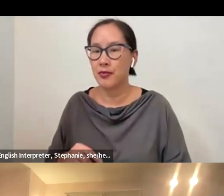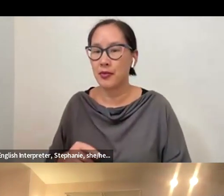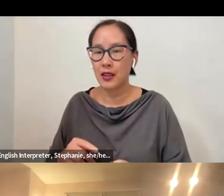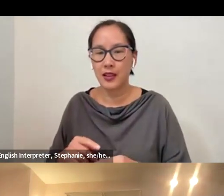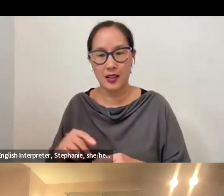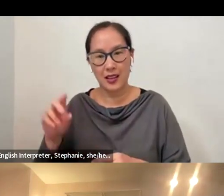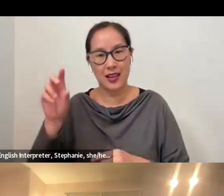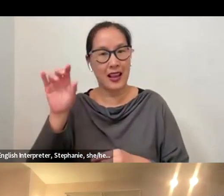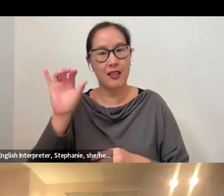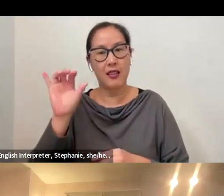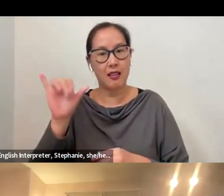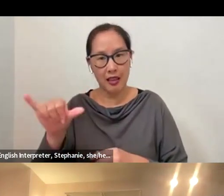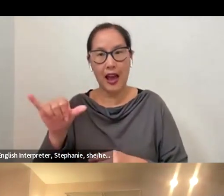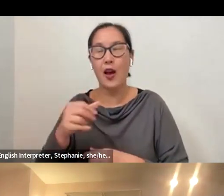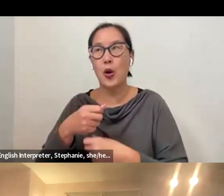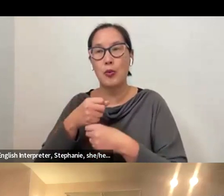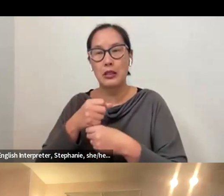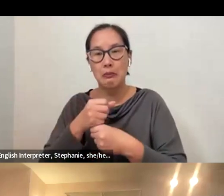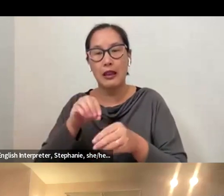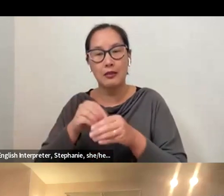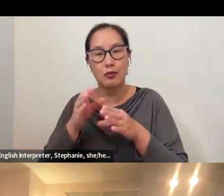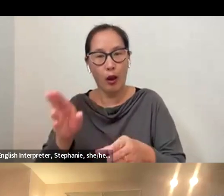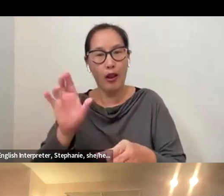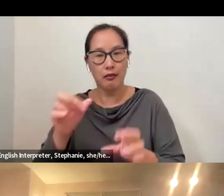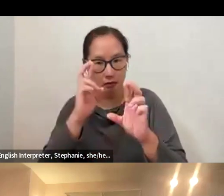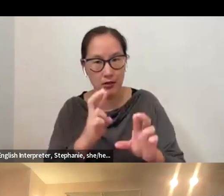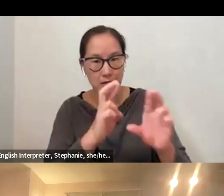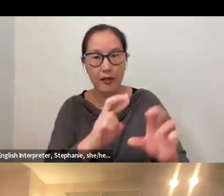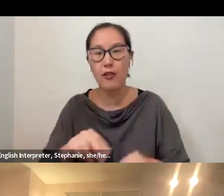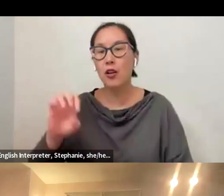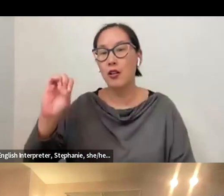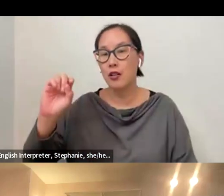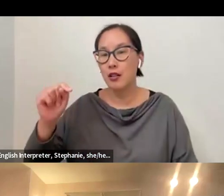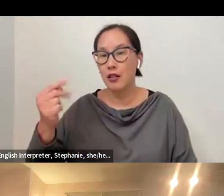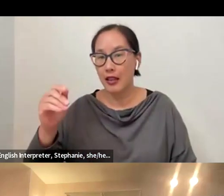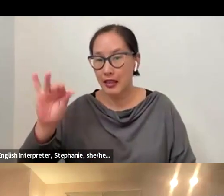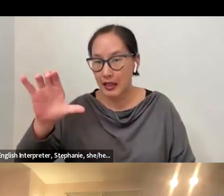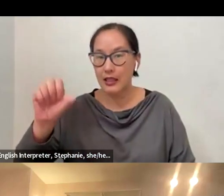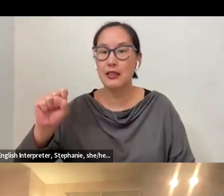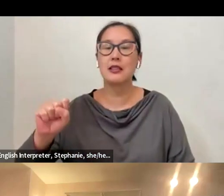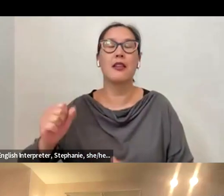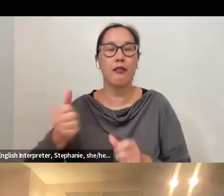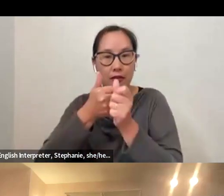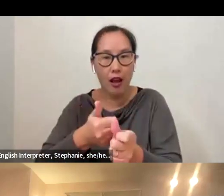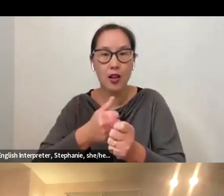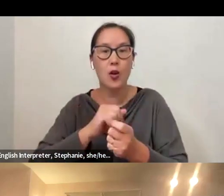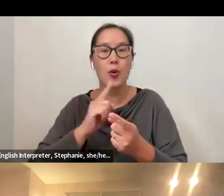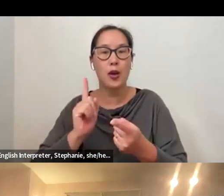respectfully, ethically and empathetically. and this is the kind of films that I aspire to make.